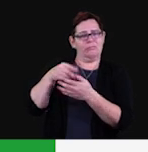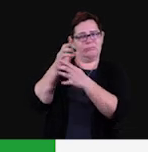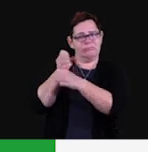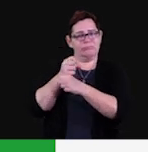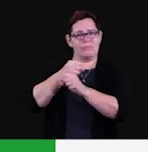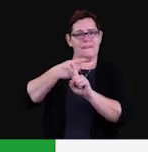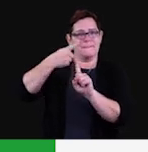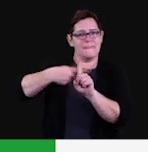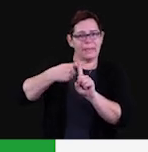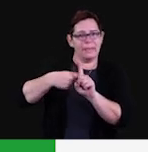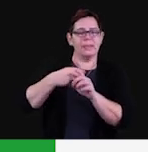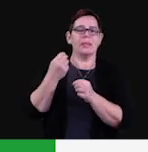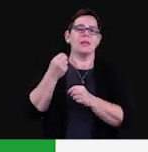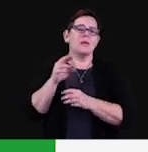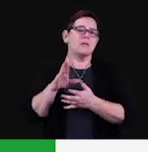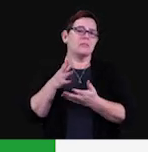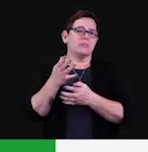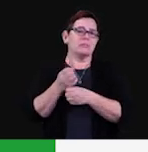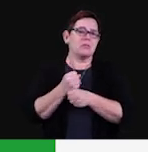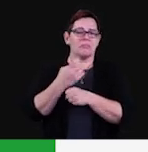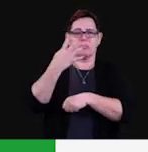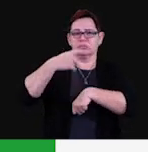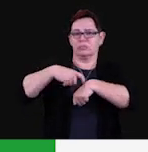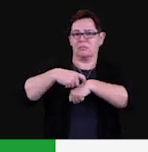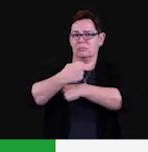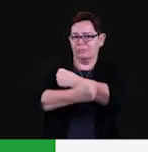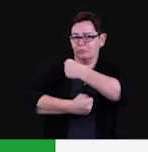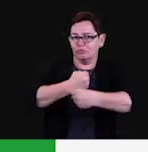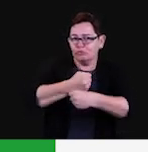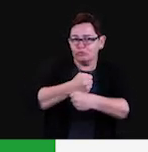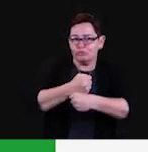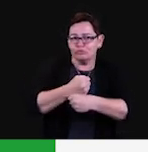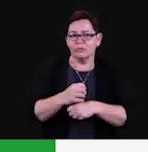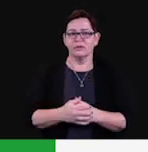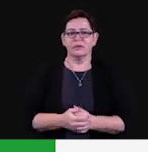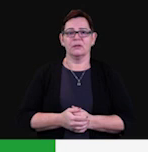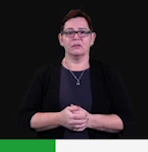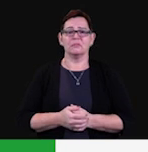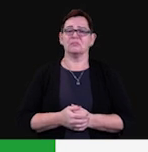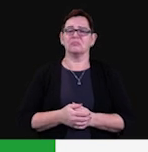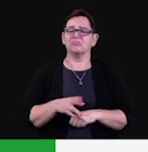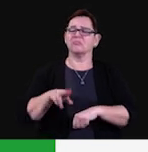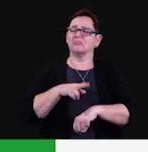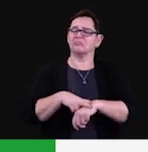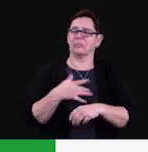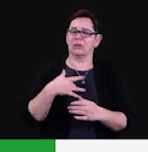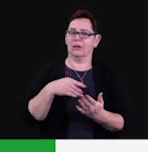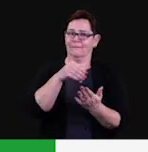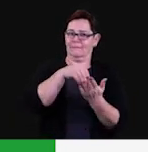You usually fill a form to apply for a benefit at any time of the year. For instance: